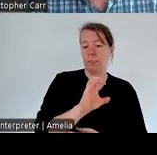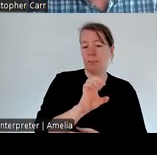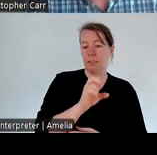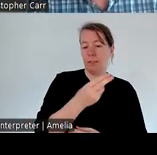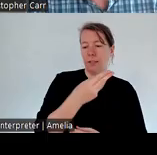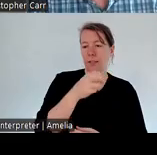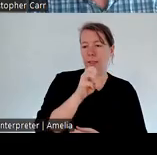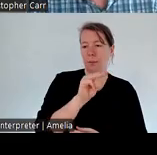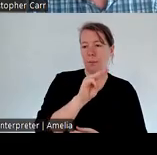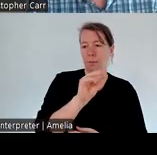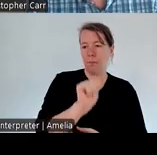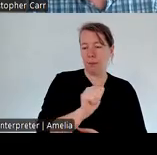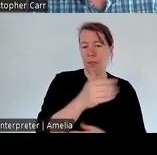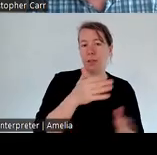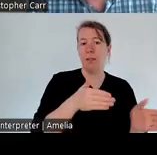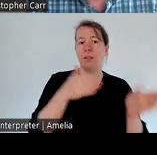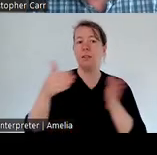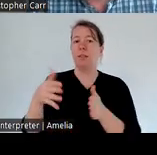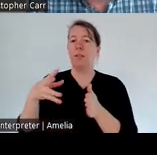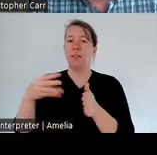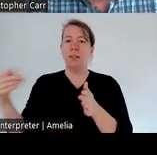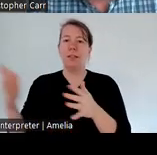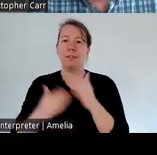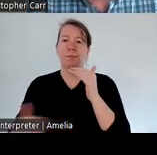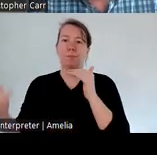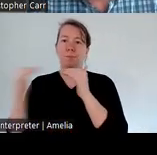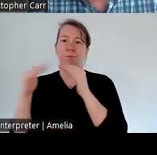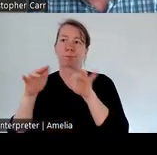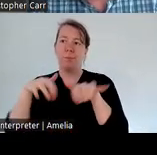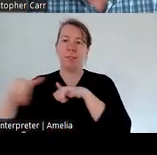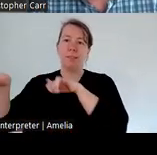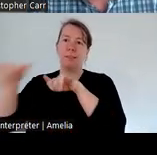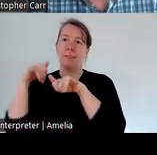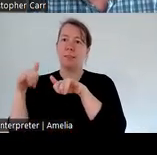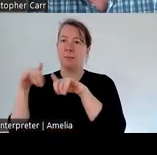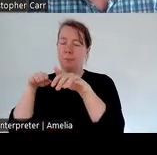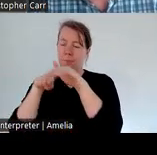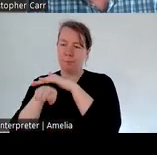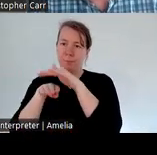describing conformance to accessibility standards and publisher exemptions to the European Accessibility Act.